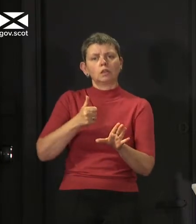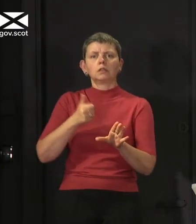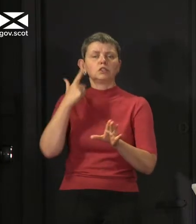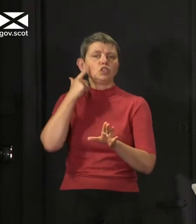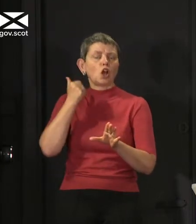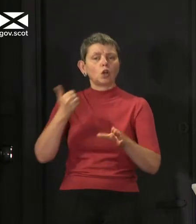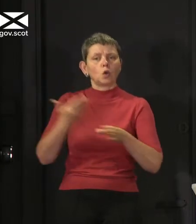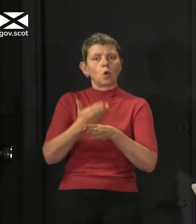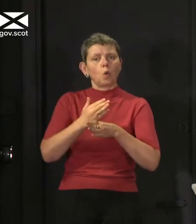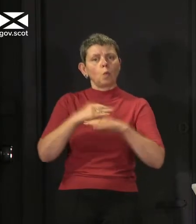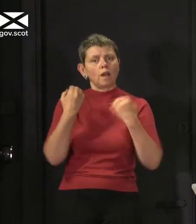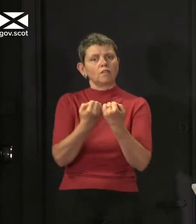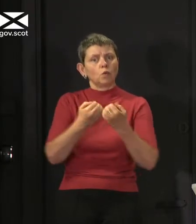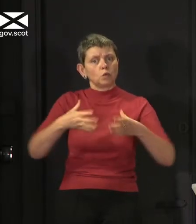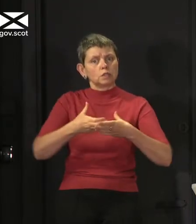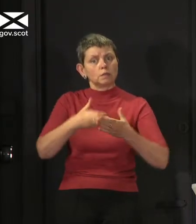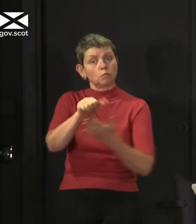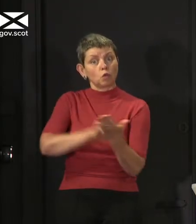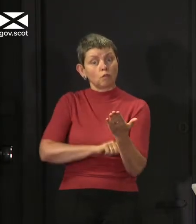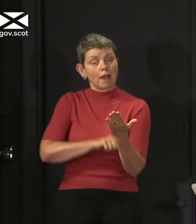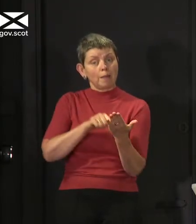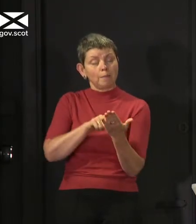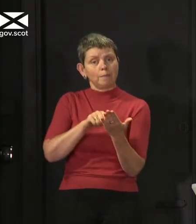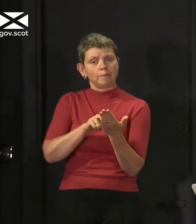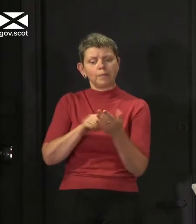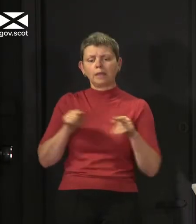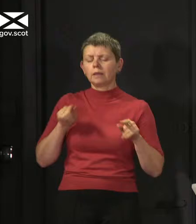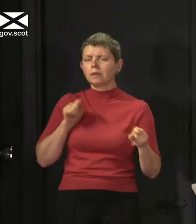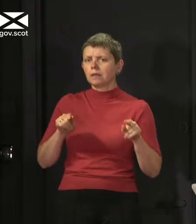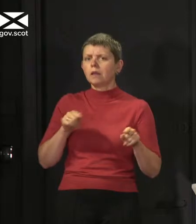advisory group on economic recovery, have highlighted important ways to support skills